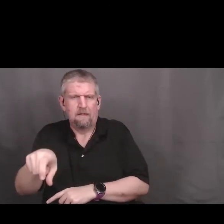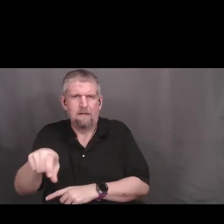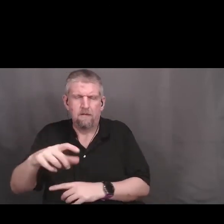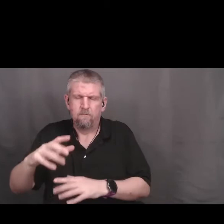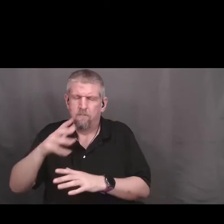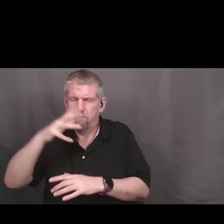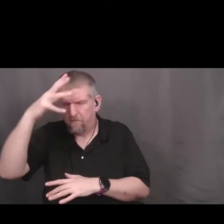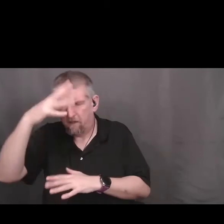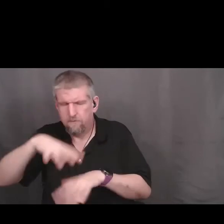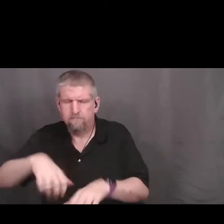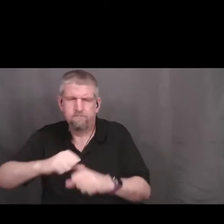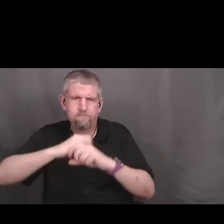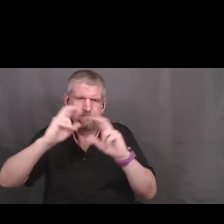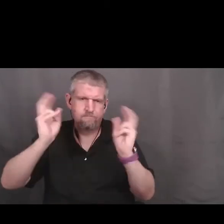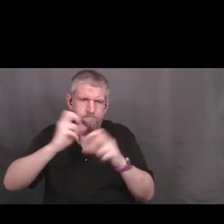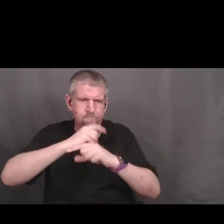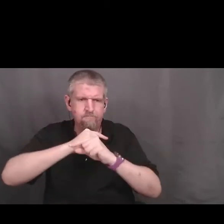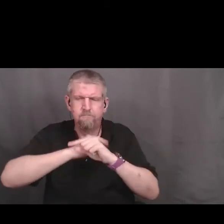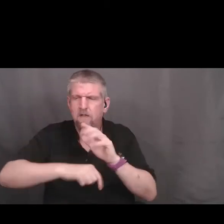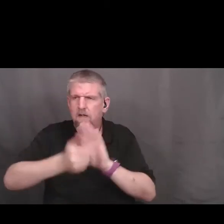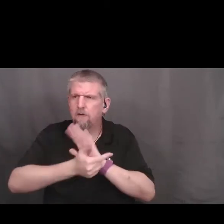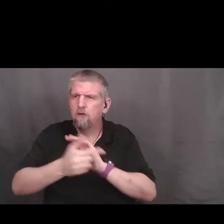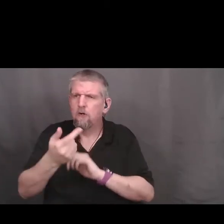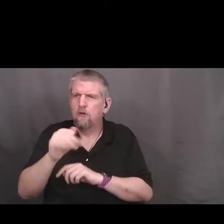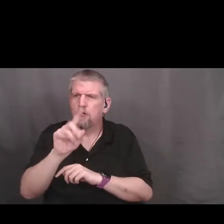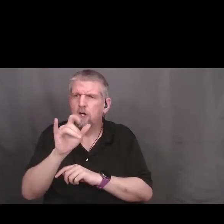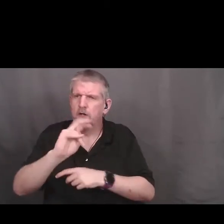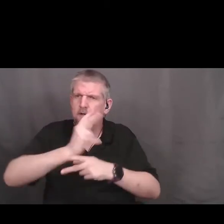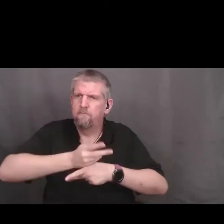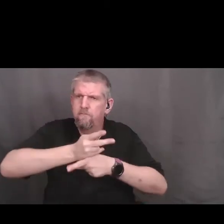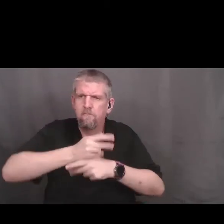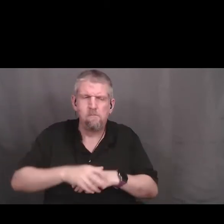we think that people can have a good system